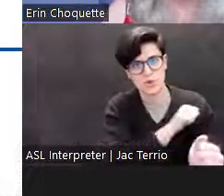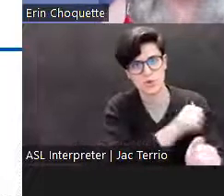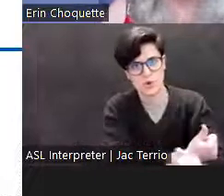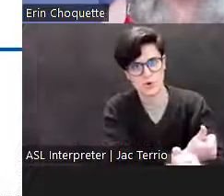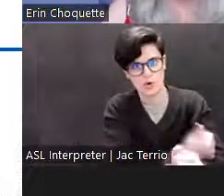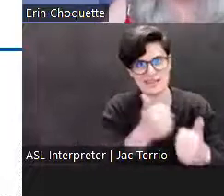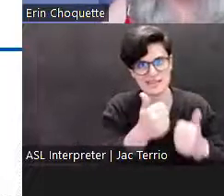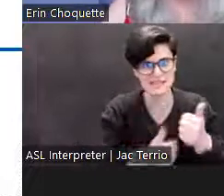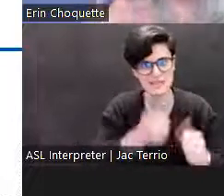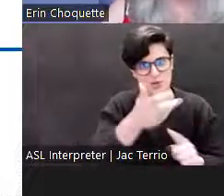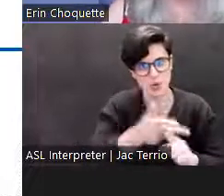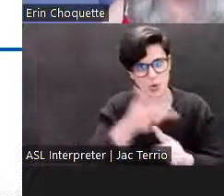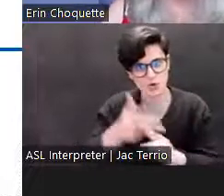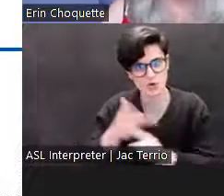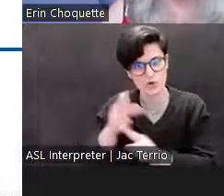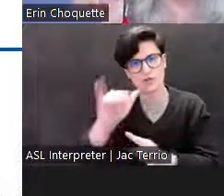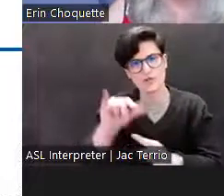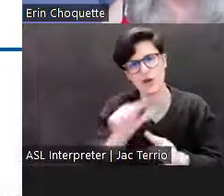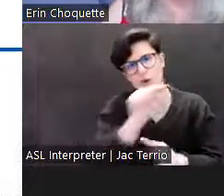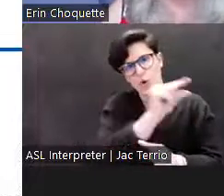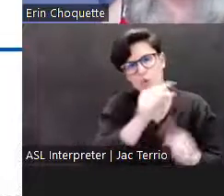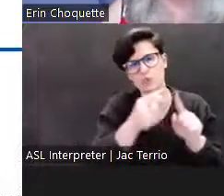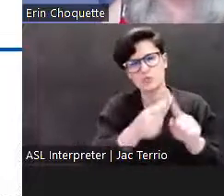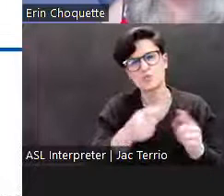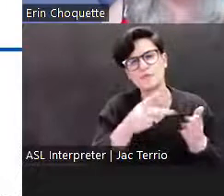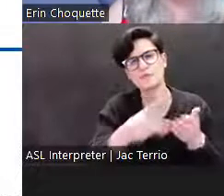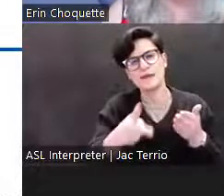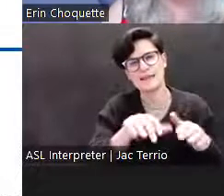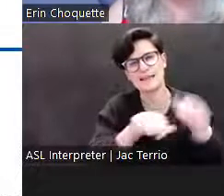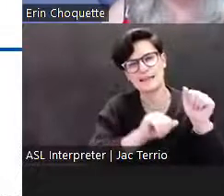leave trust, and we use that trust to pay for the program and the benefits.